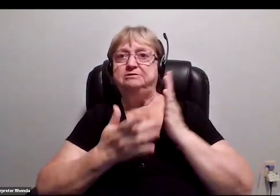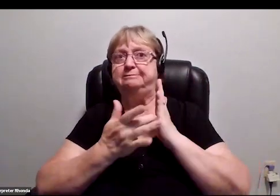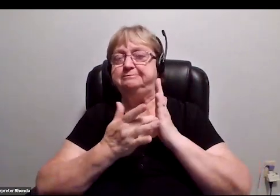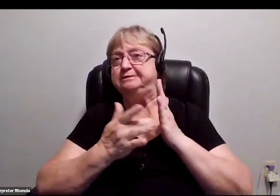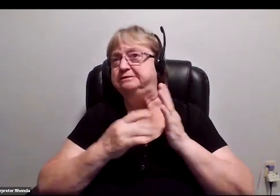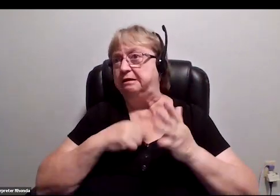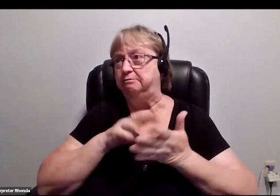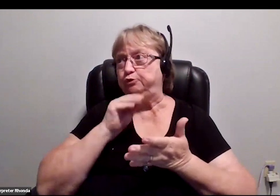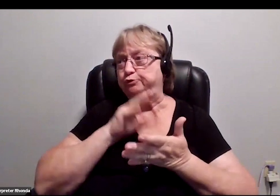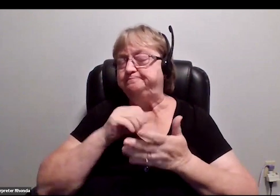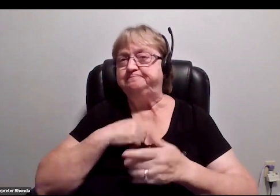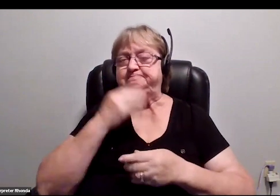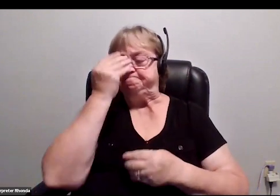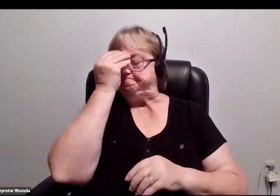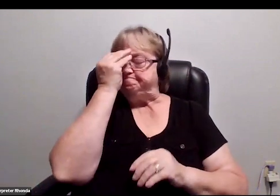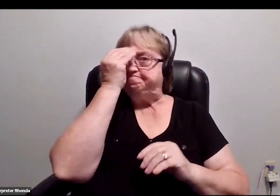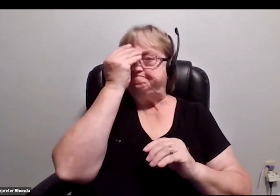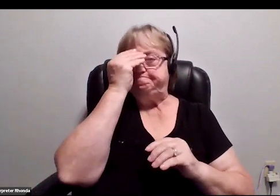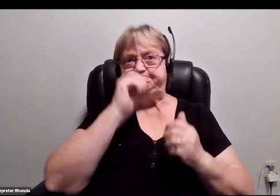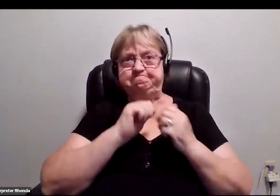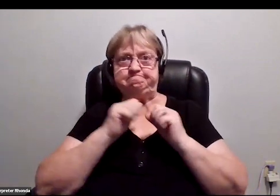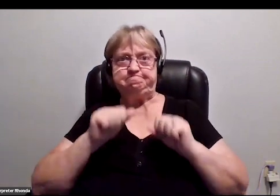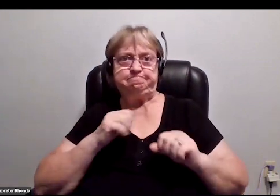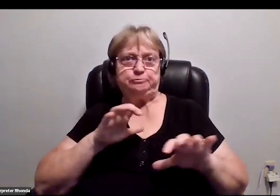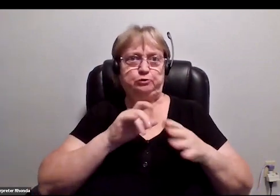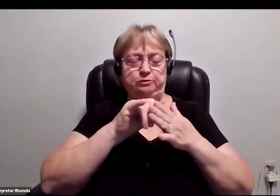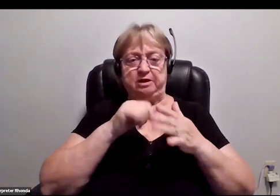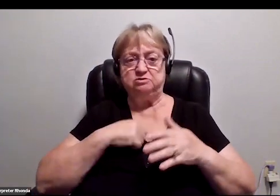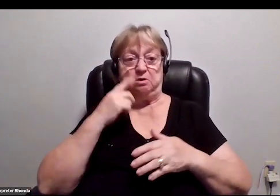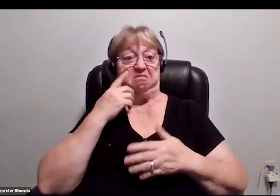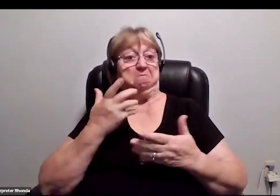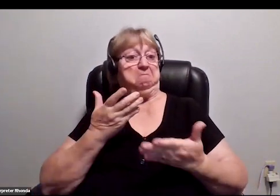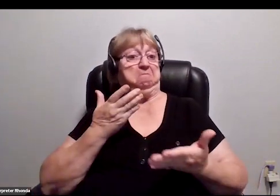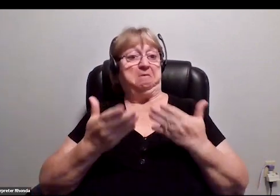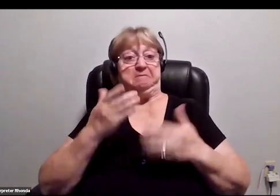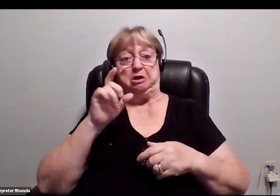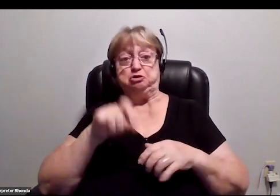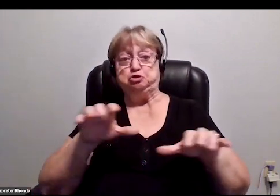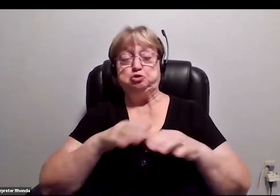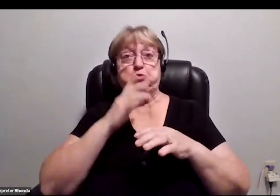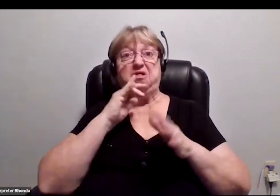I was trying to think of a way where I could do that. I thought I should probably do something on YouTube with links